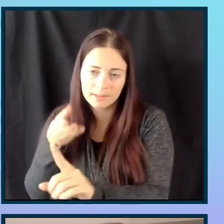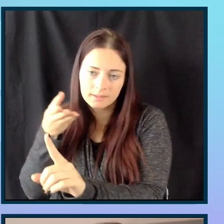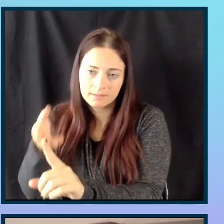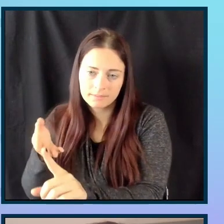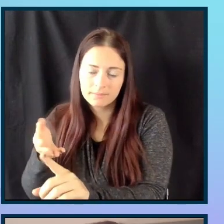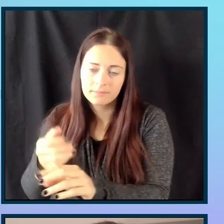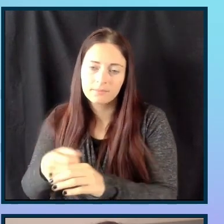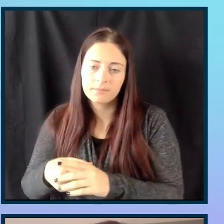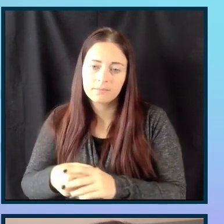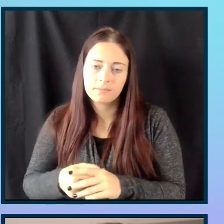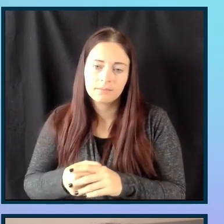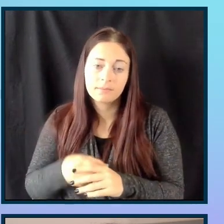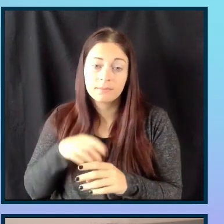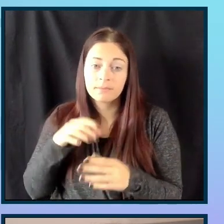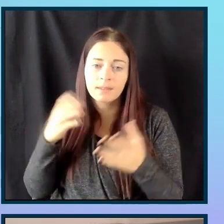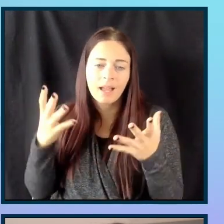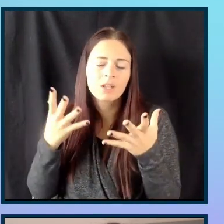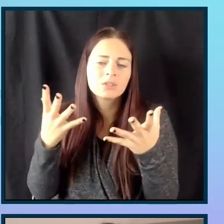And if nothing else I wanted to ask